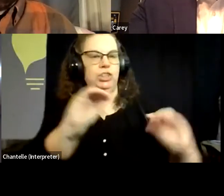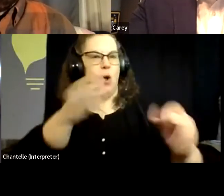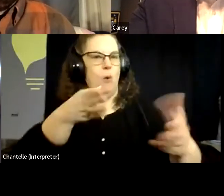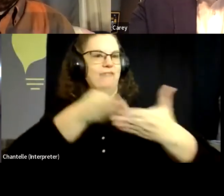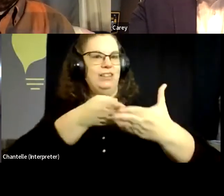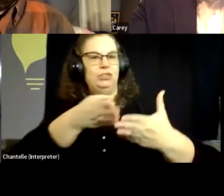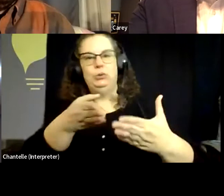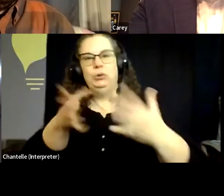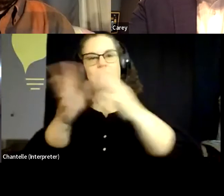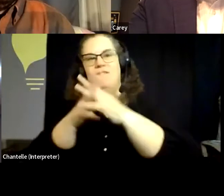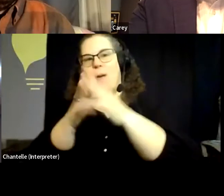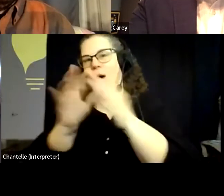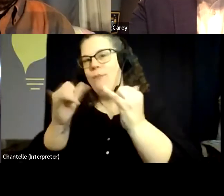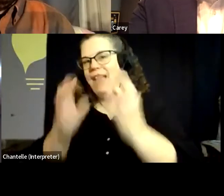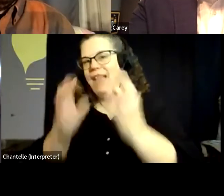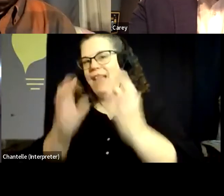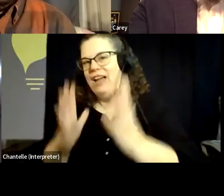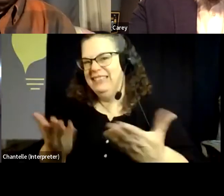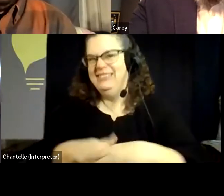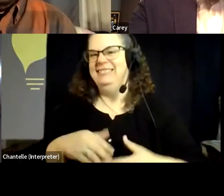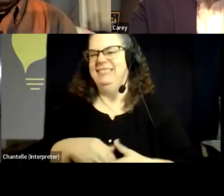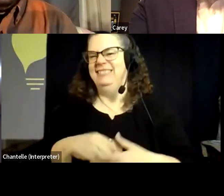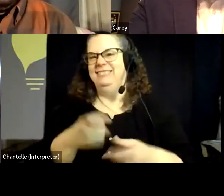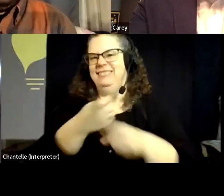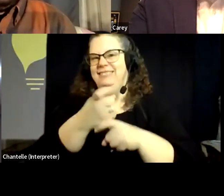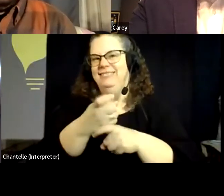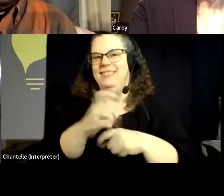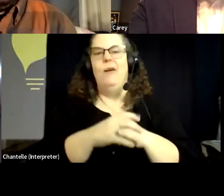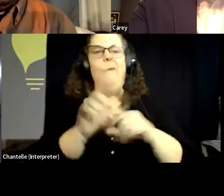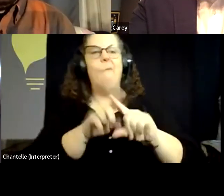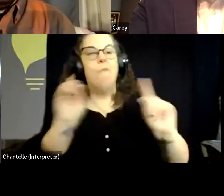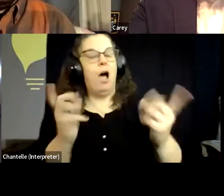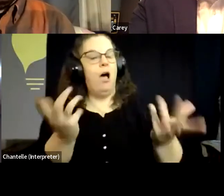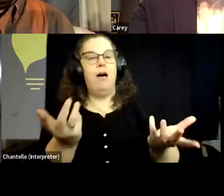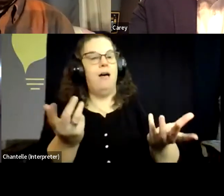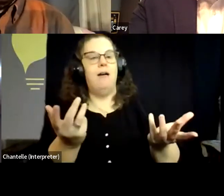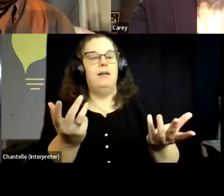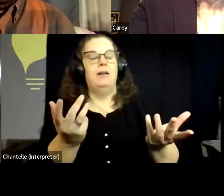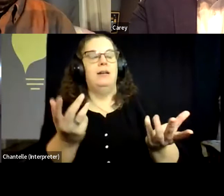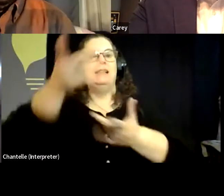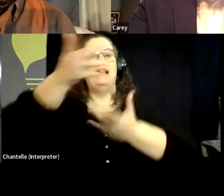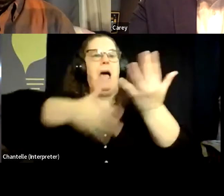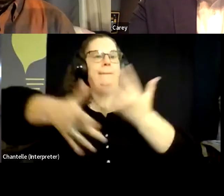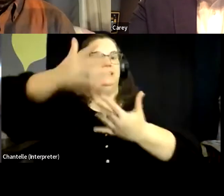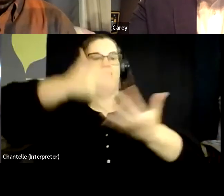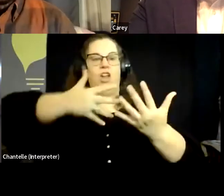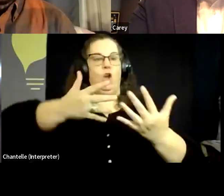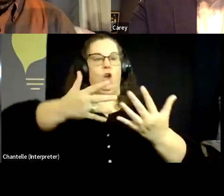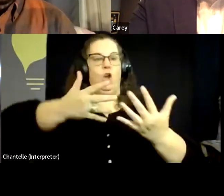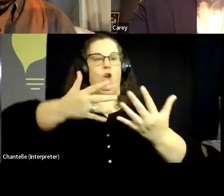players in the room here. There is an atmosphere unlike other sports